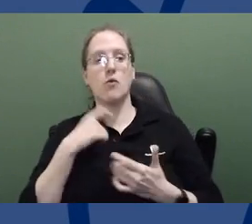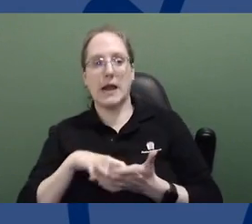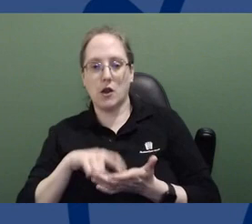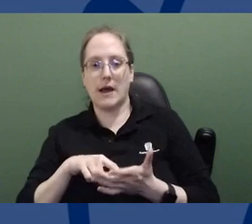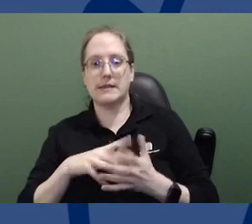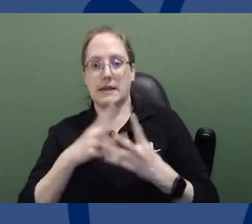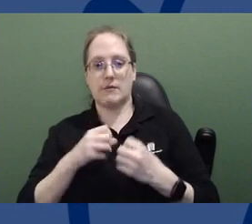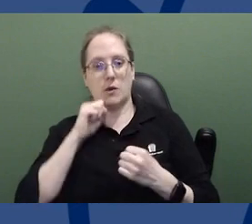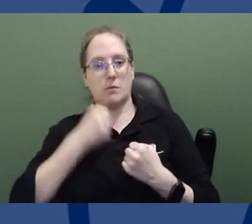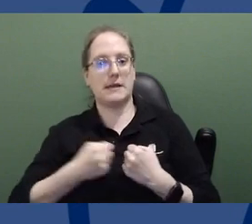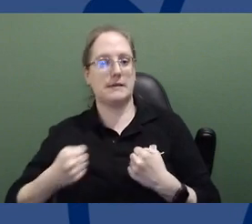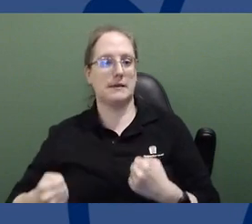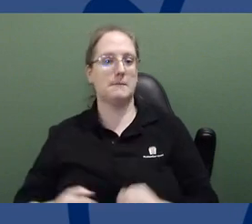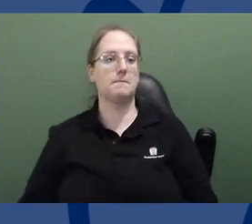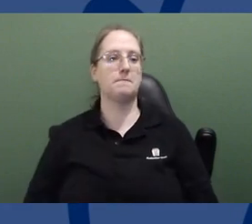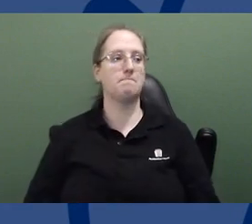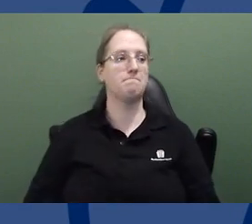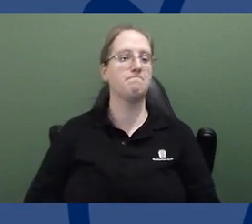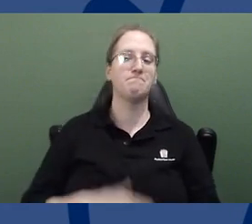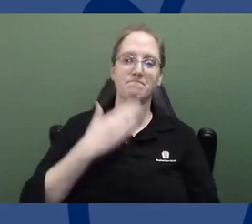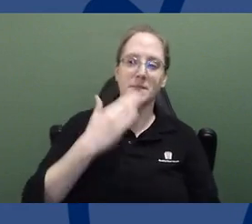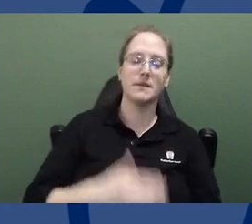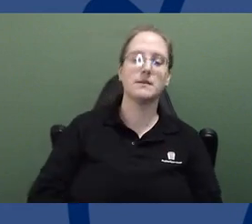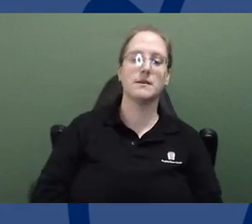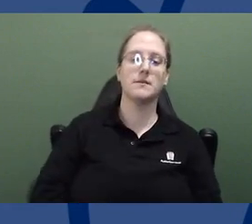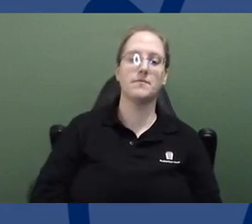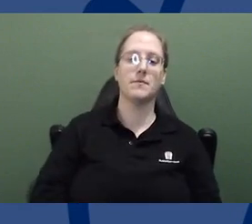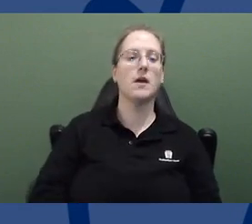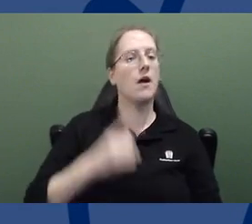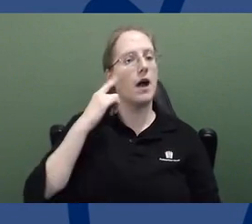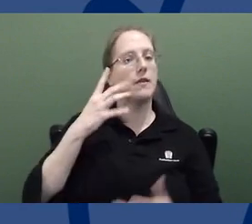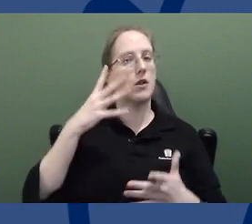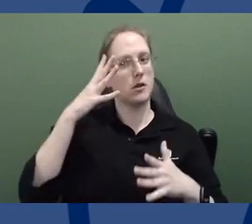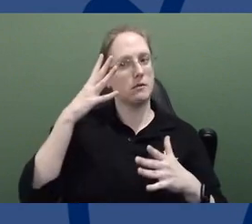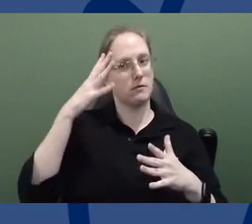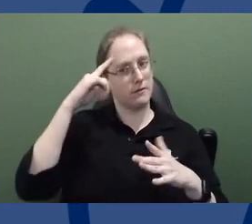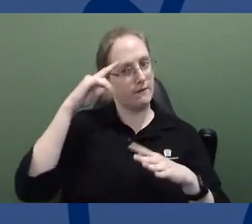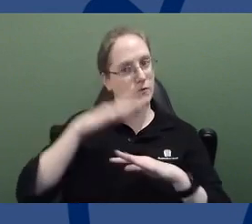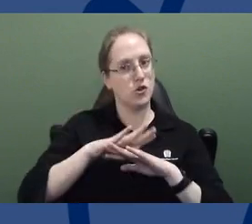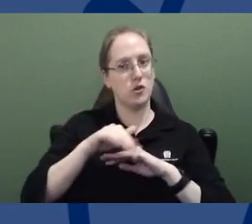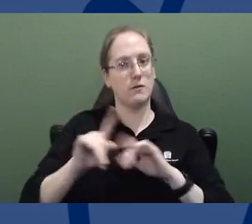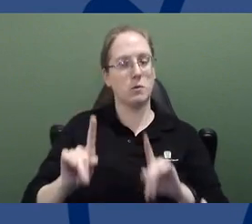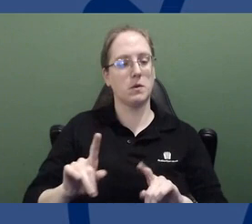Thanks, Bridget. And I think some of the confusion there might be around the fact that